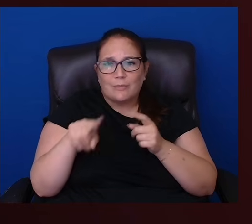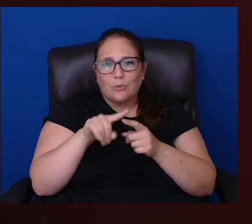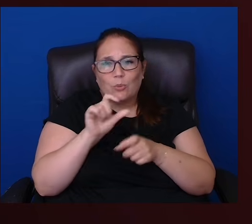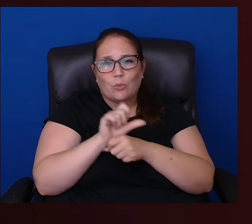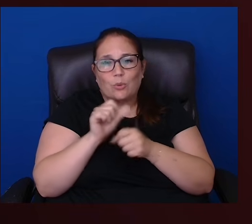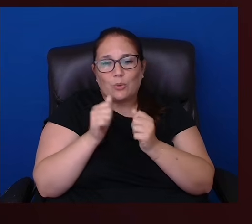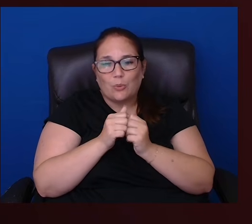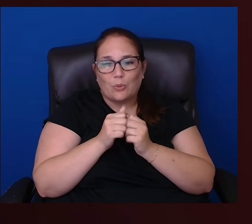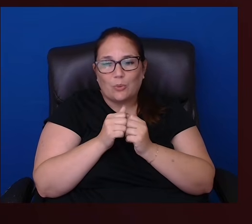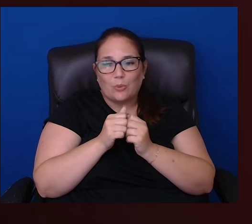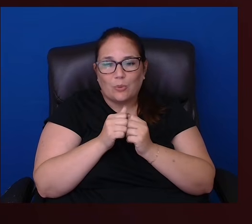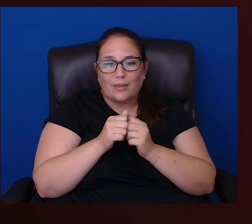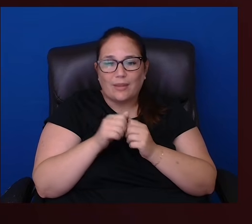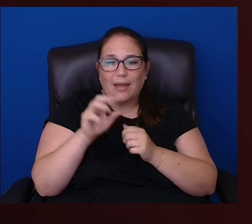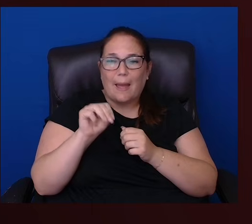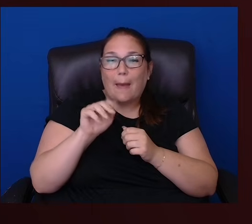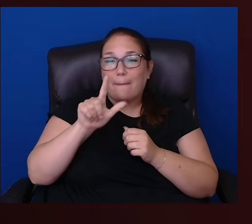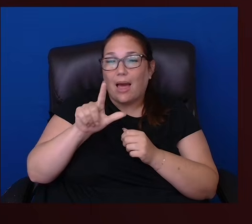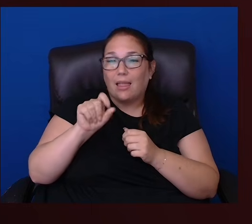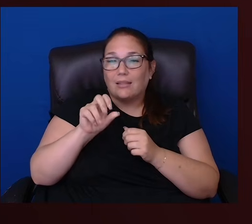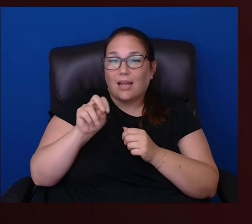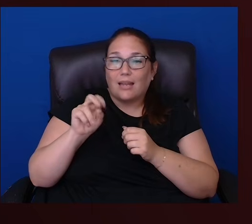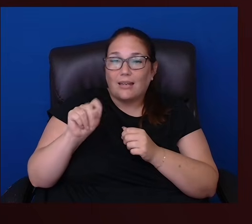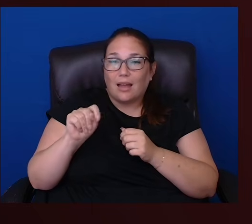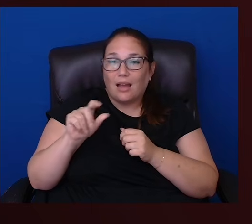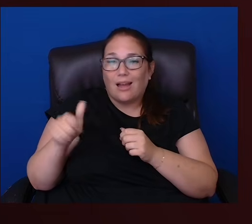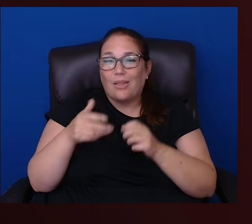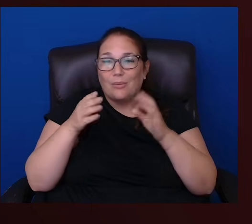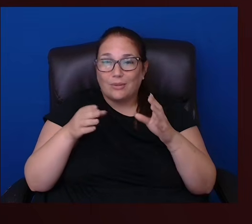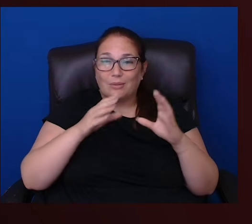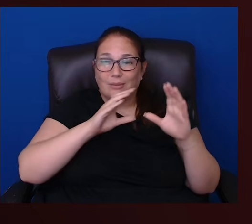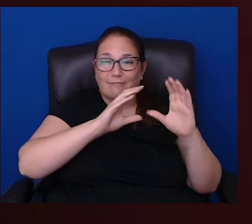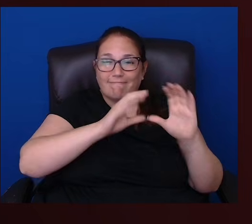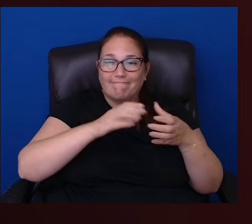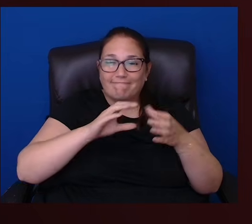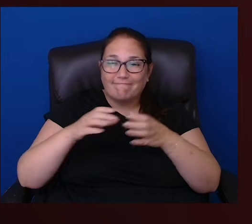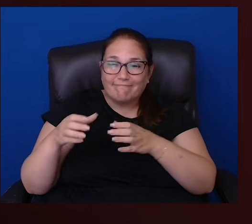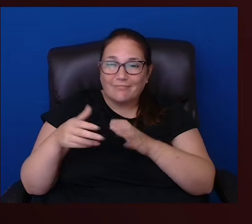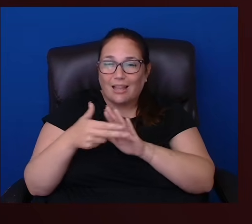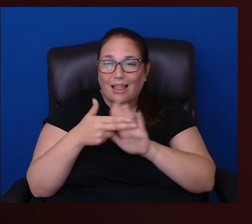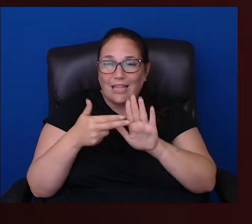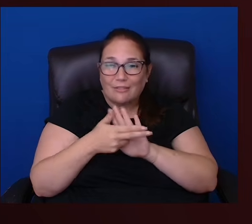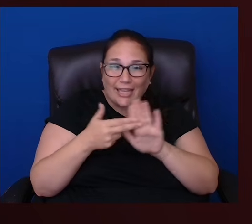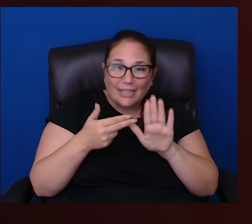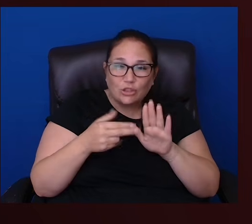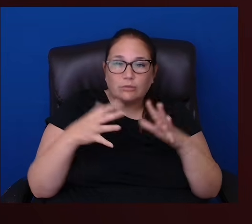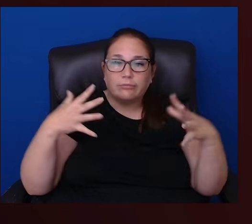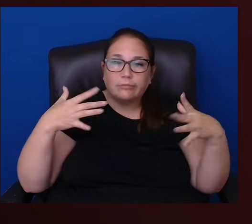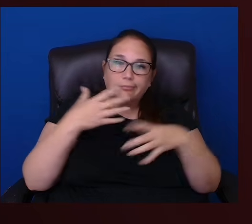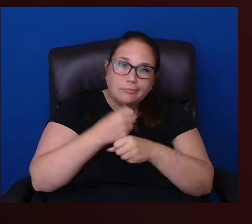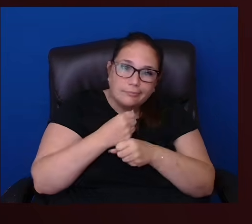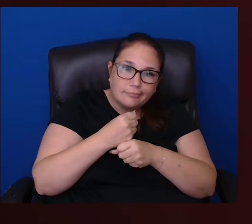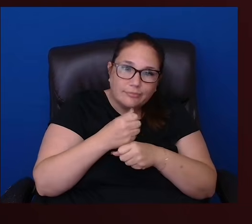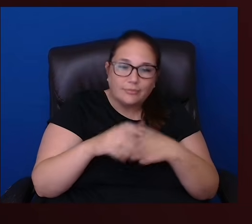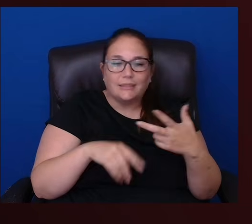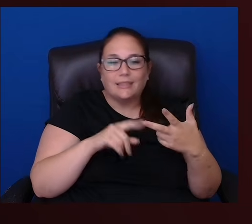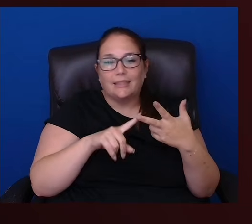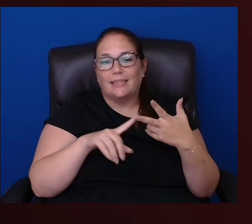.NET, and some of the other ways of doing classification, summarization, sentiment analysis,